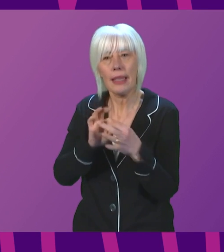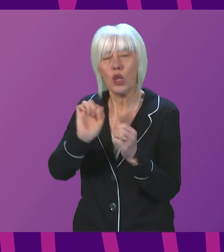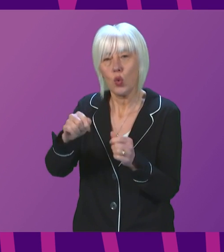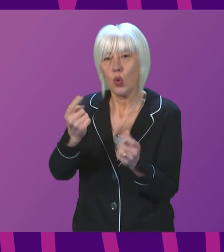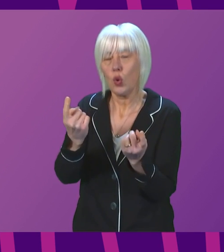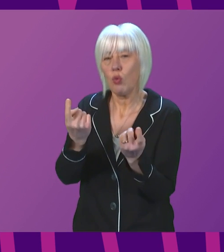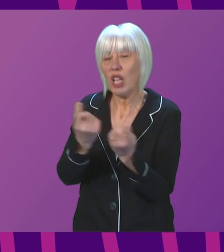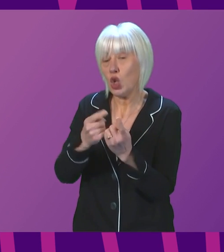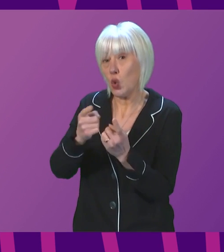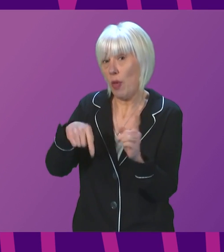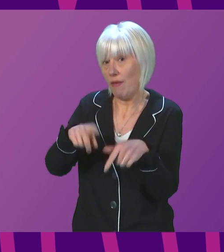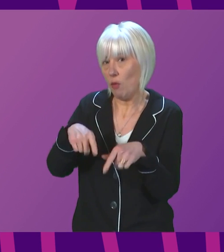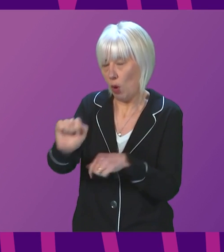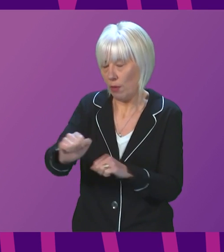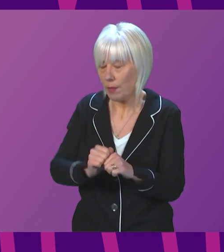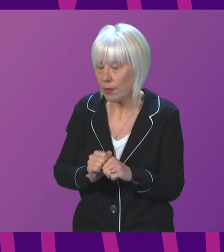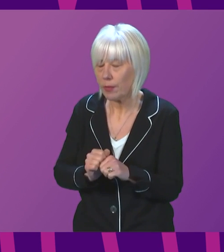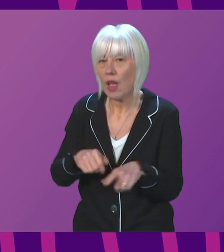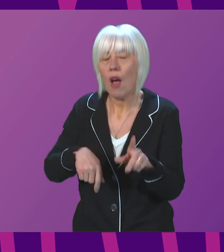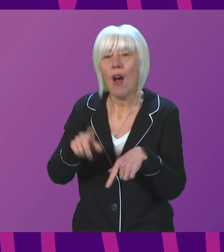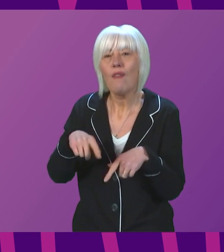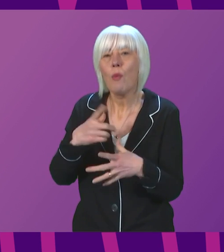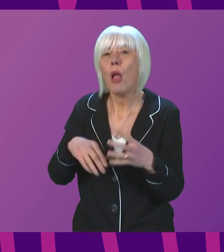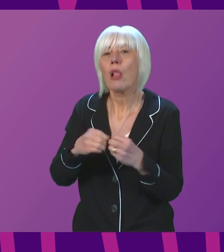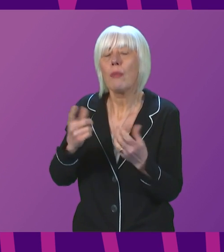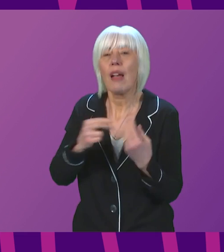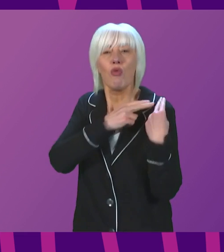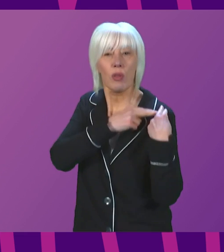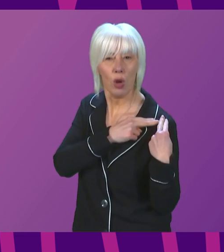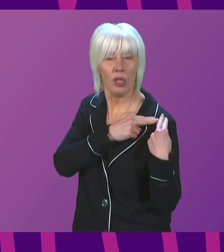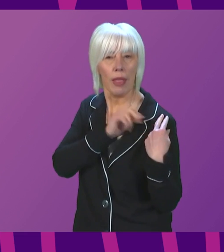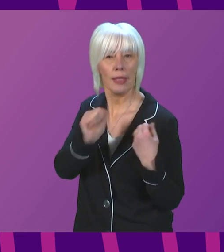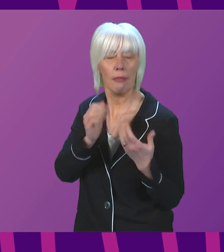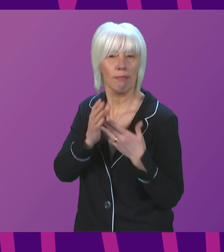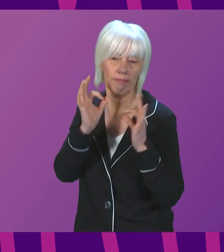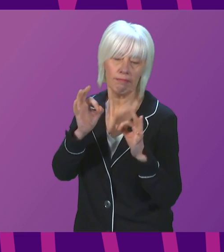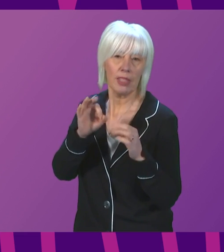Football clubs have a particular responsibility that reflects their special place within our society.